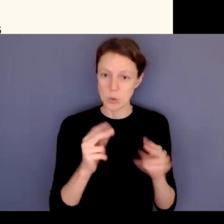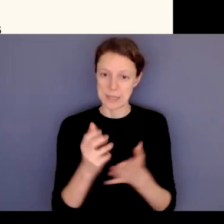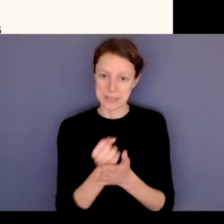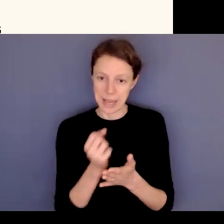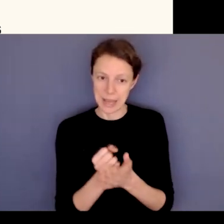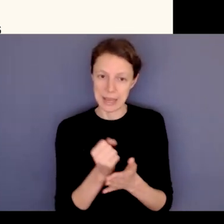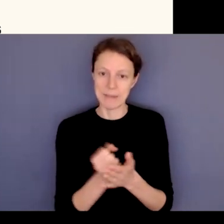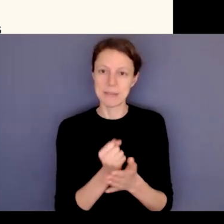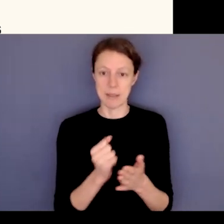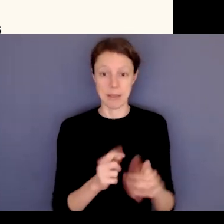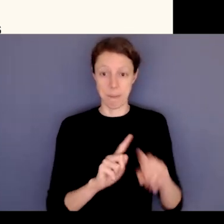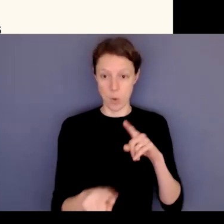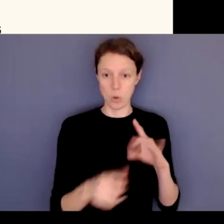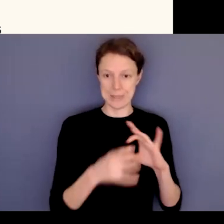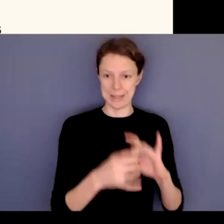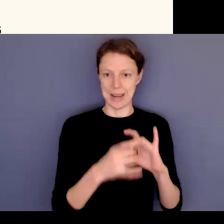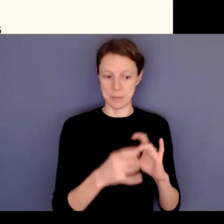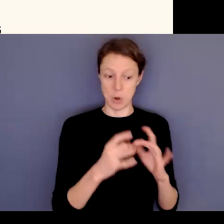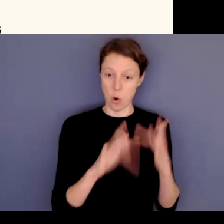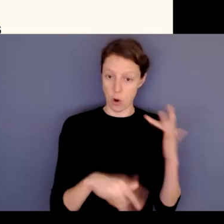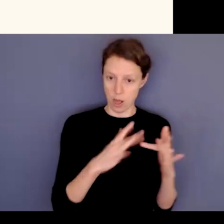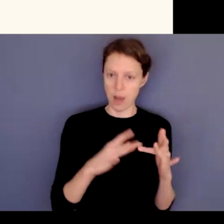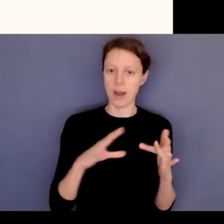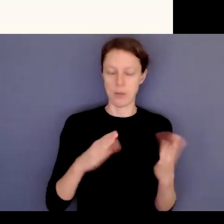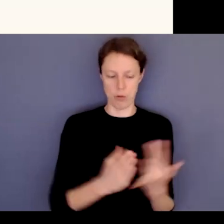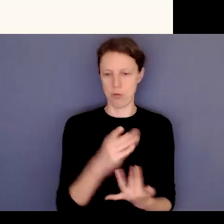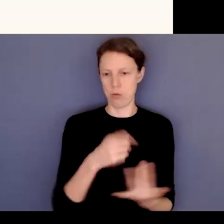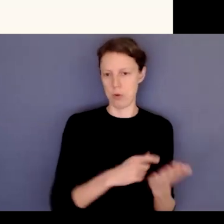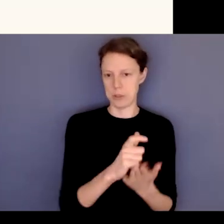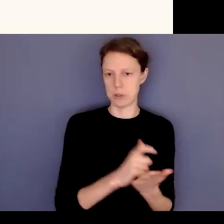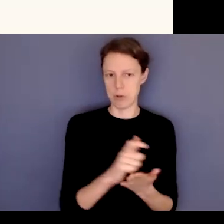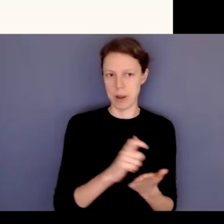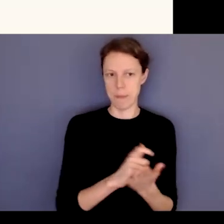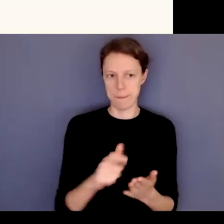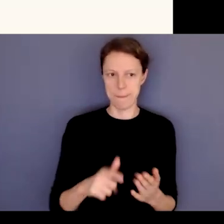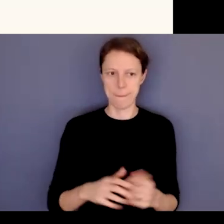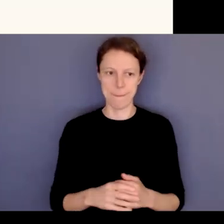engagement online. So I'm going to show you now an example of